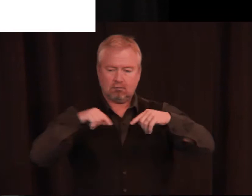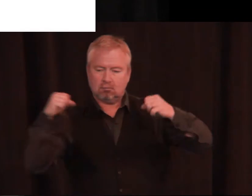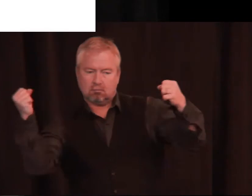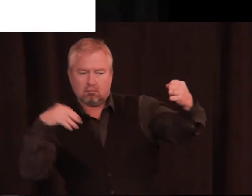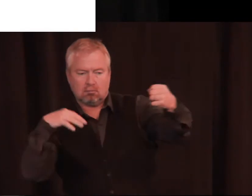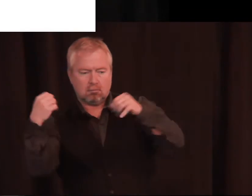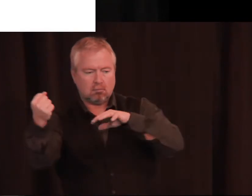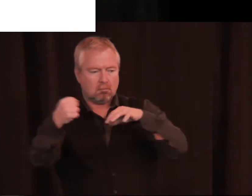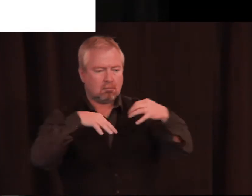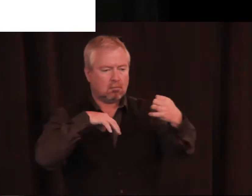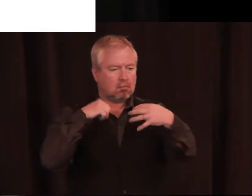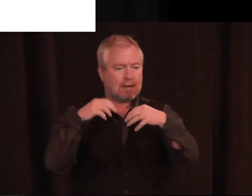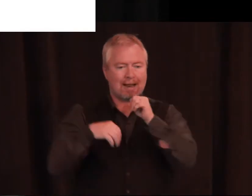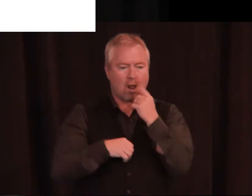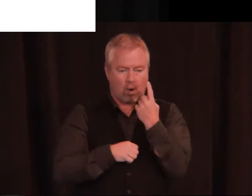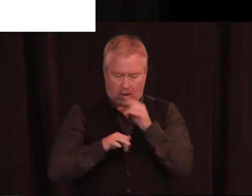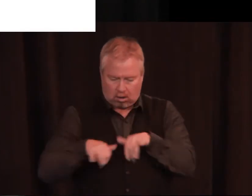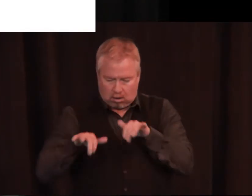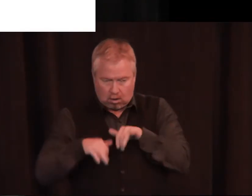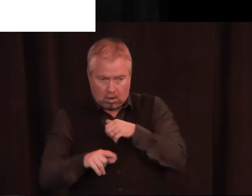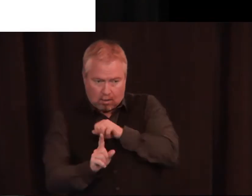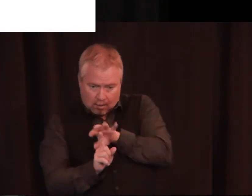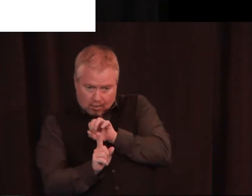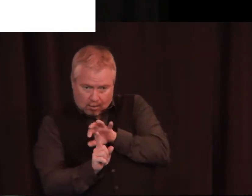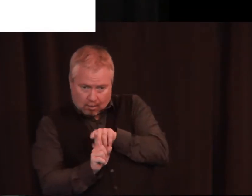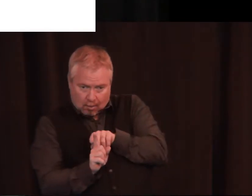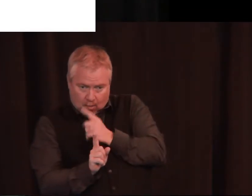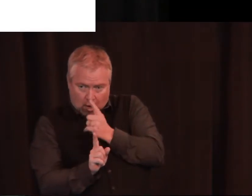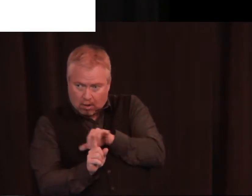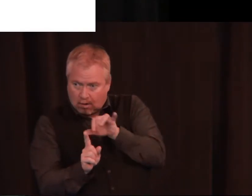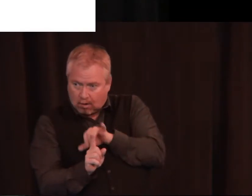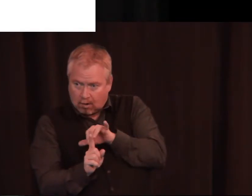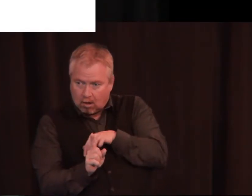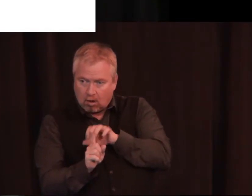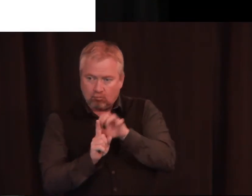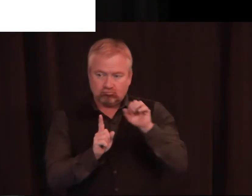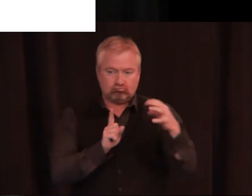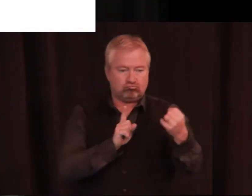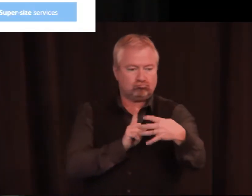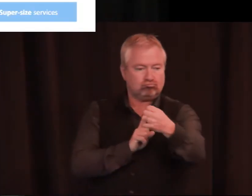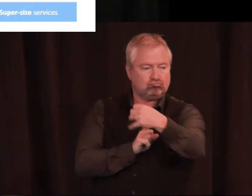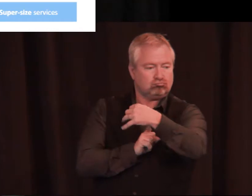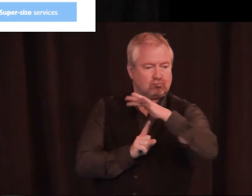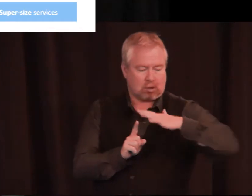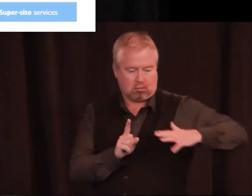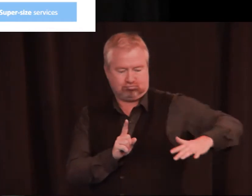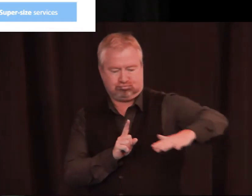just not having consistent input from a family, from parents, can also lead to delays.